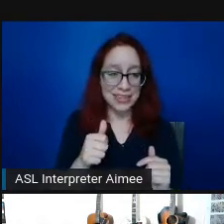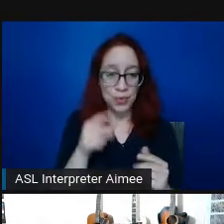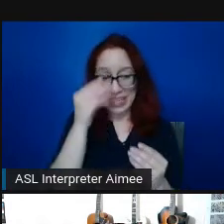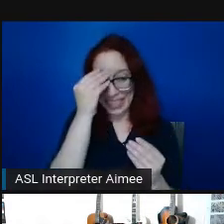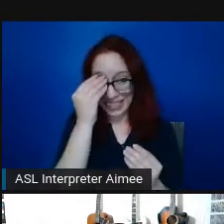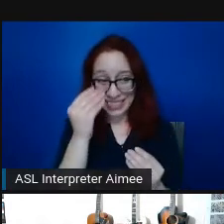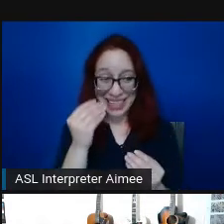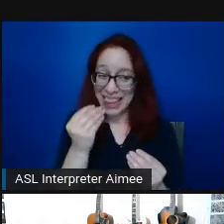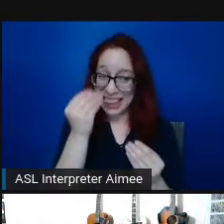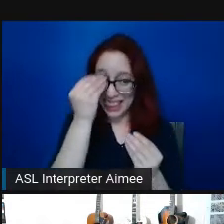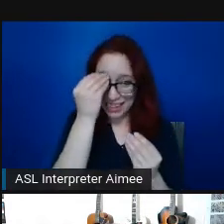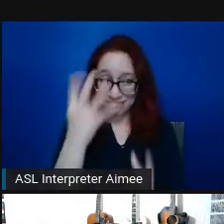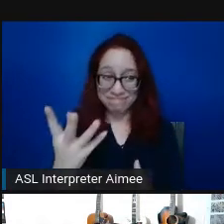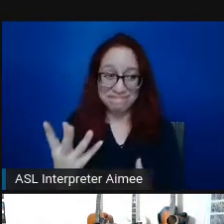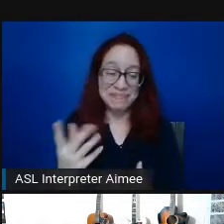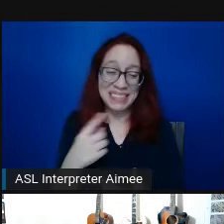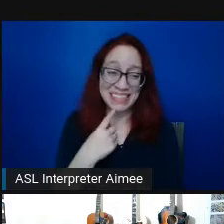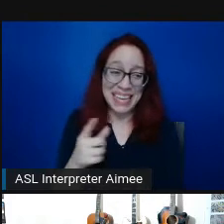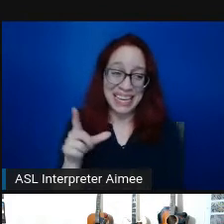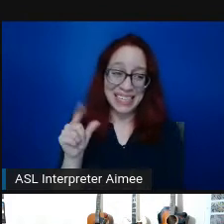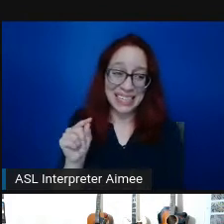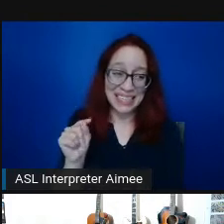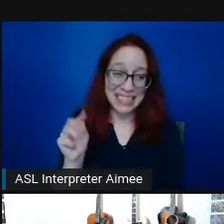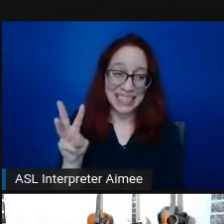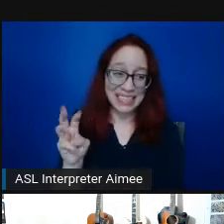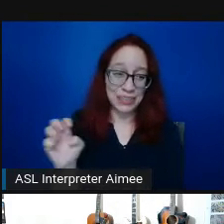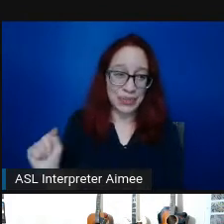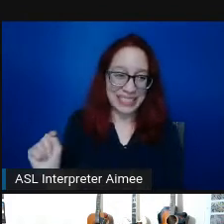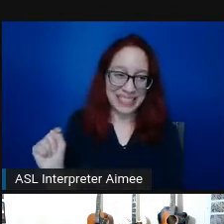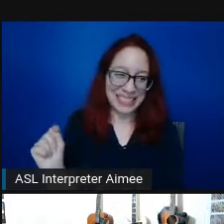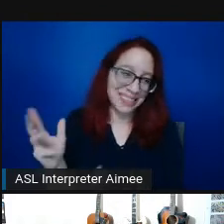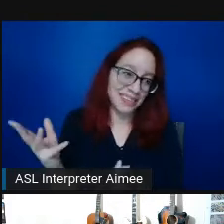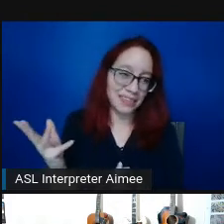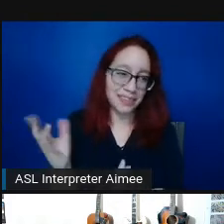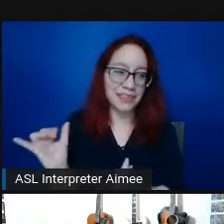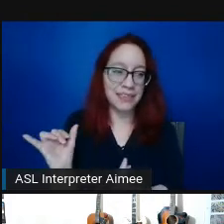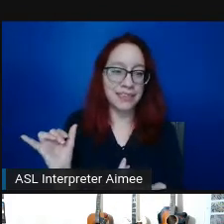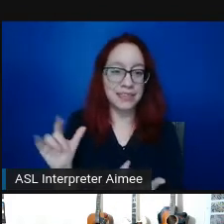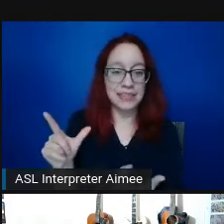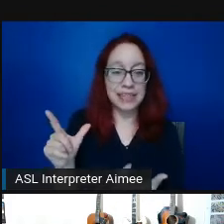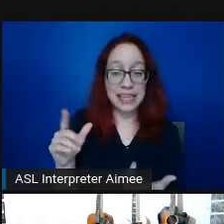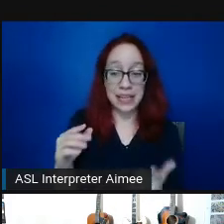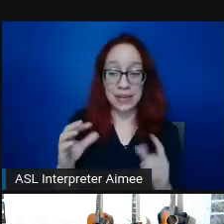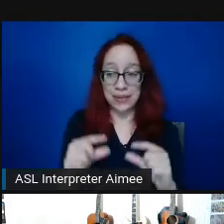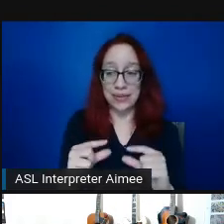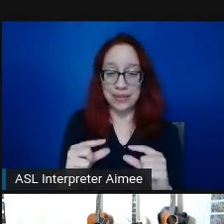to just say tweet as the link text here. It's not really telling me enough.